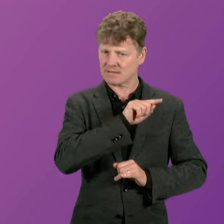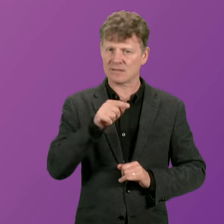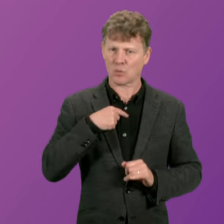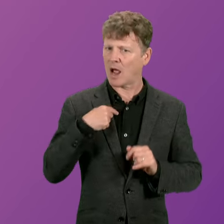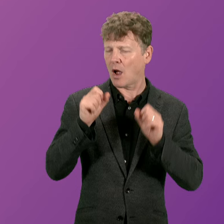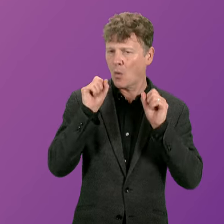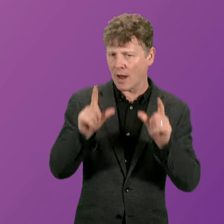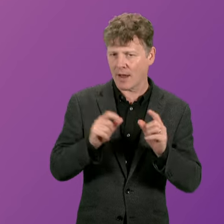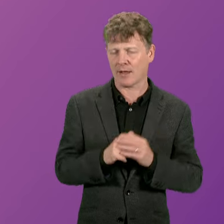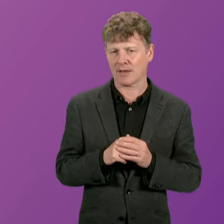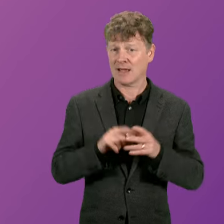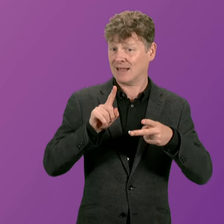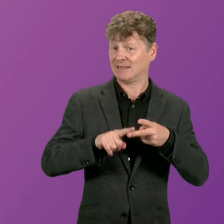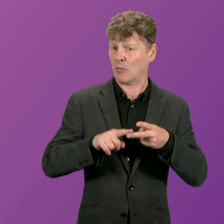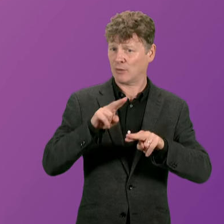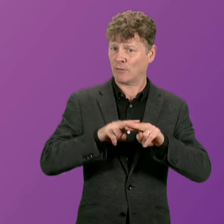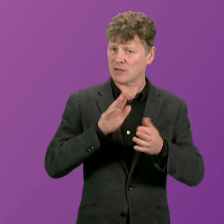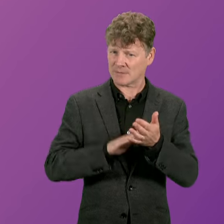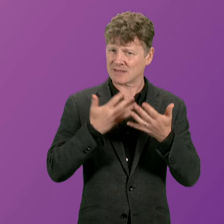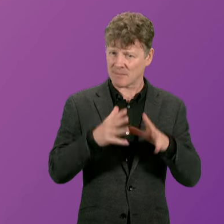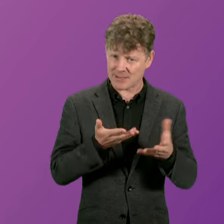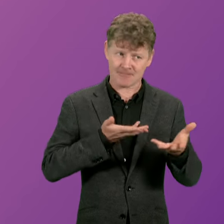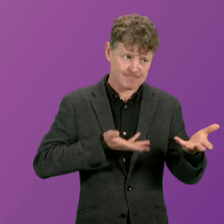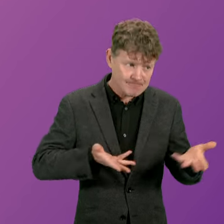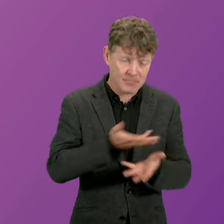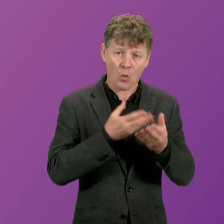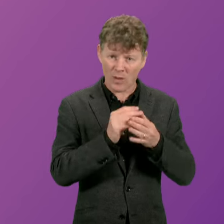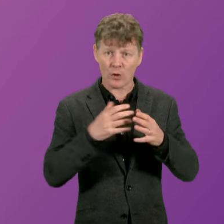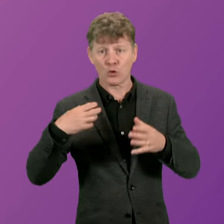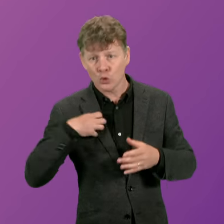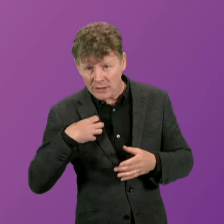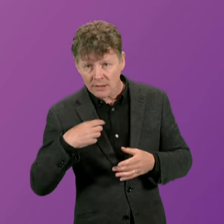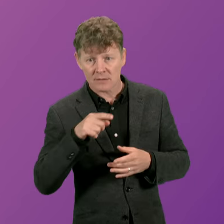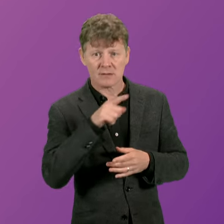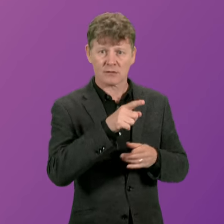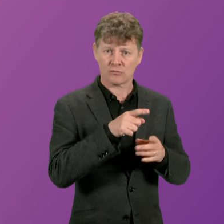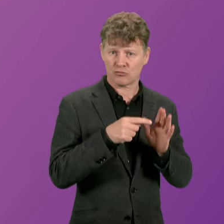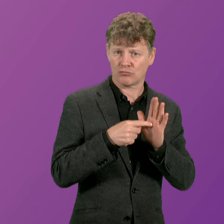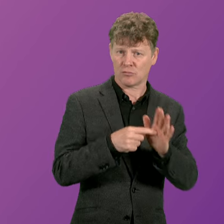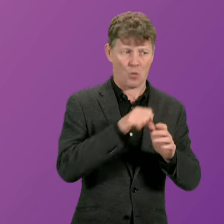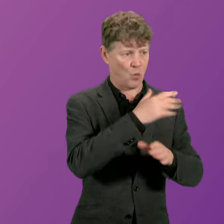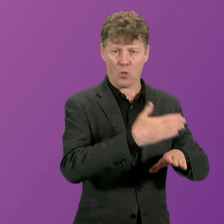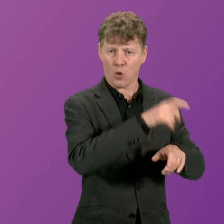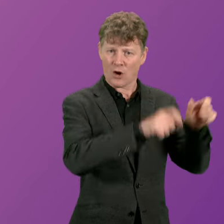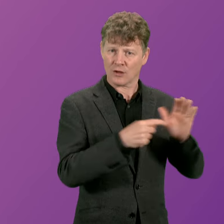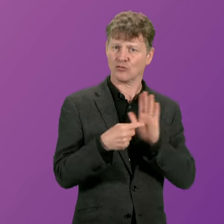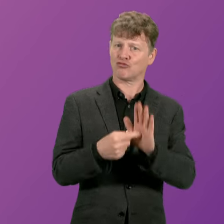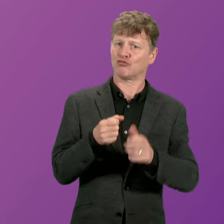Deputy First Minister has had with the relevant unions and with representatives of the workforce have made that point powerfully to us.